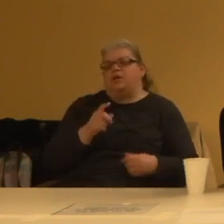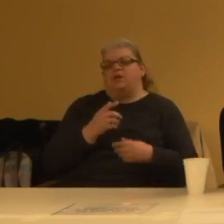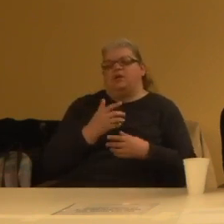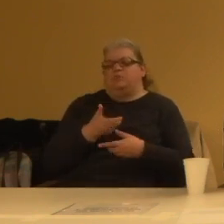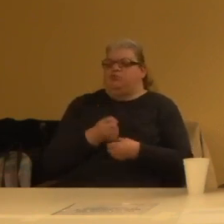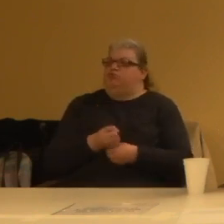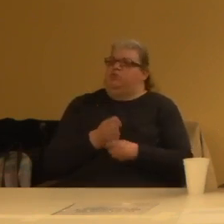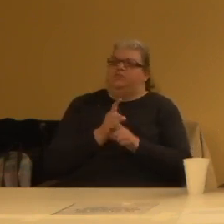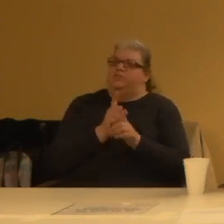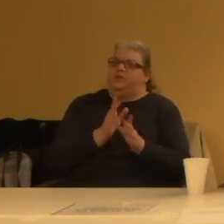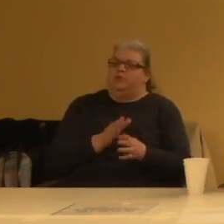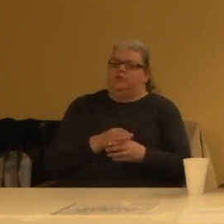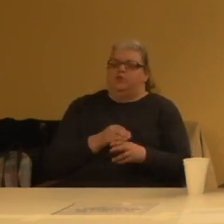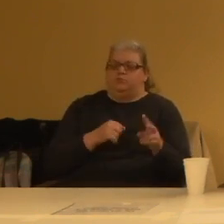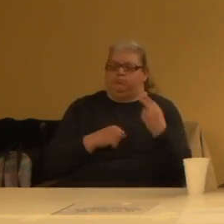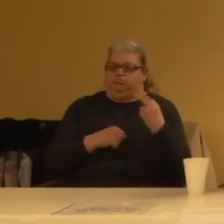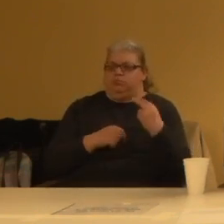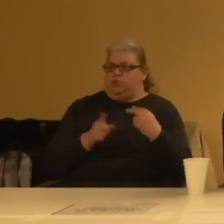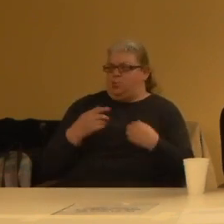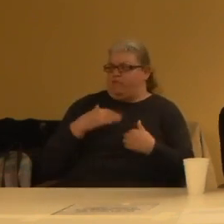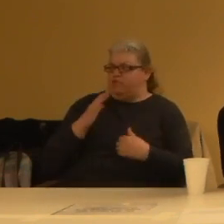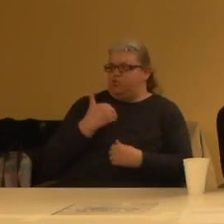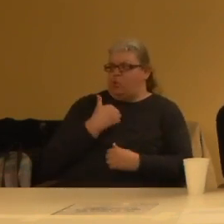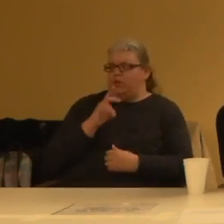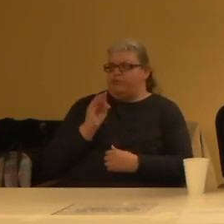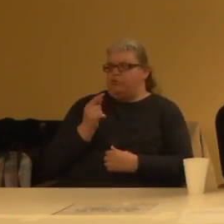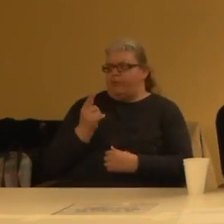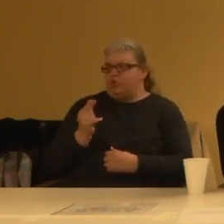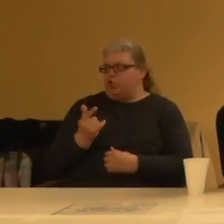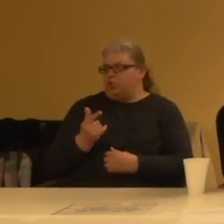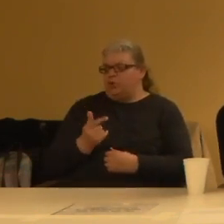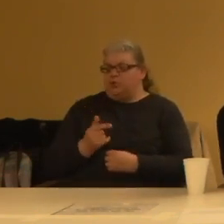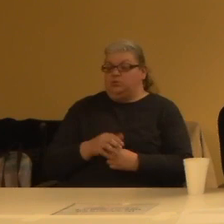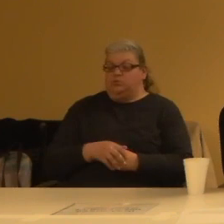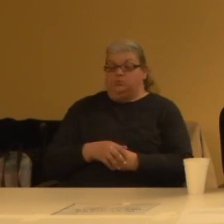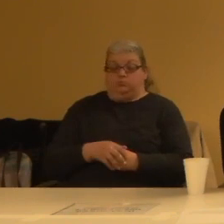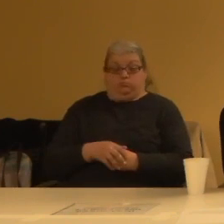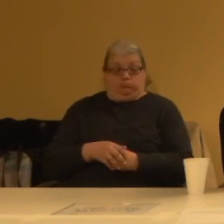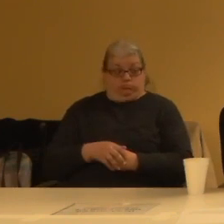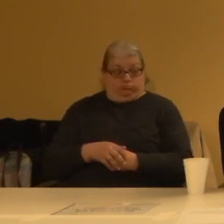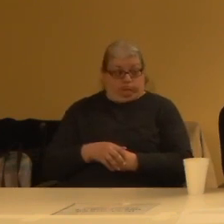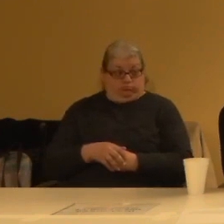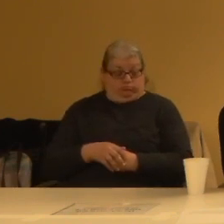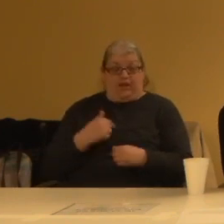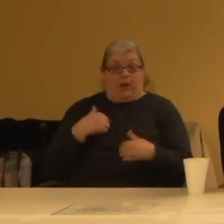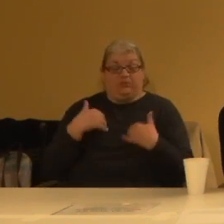"You have the soul of a dramaturge." I was young, I had no idea what the ham and cheese sandwich or dramaturge was,